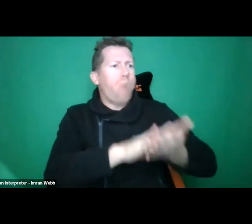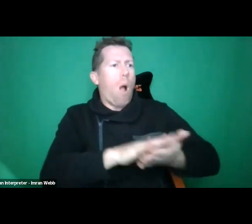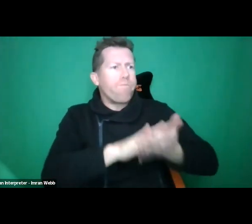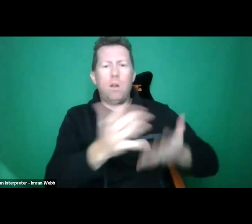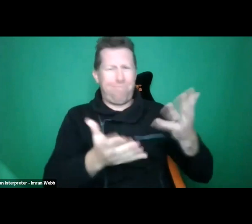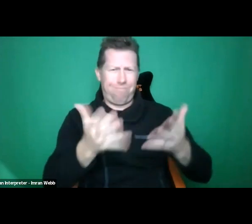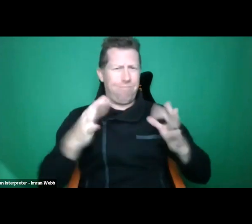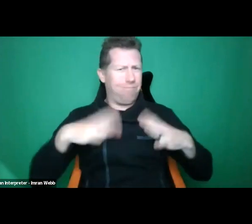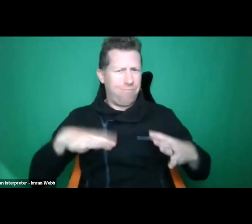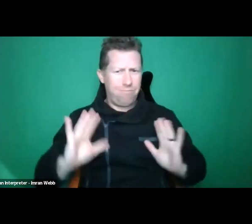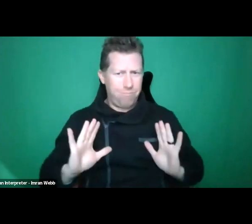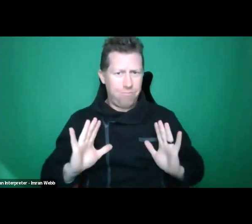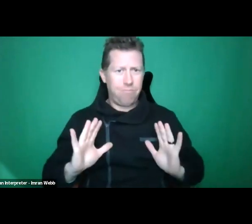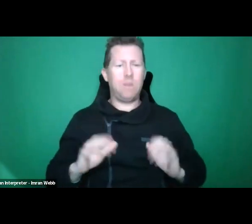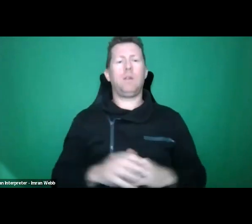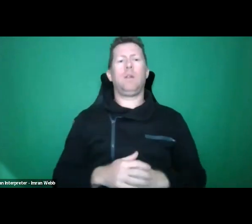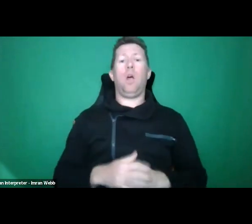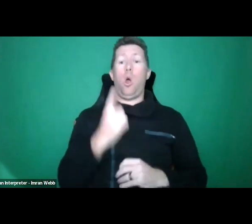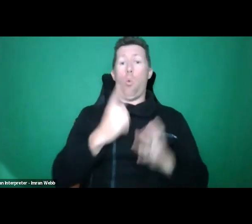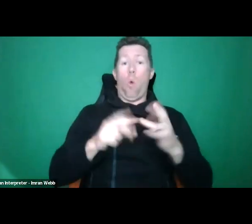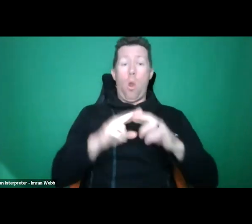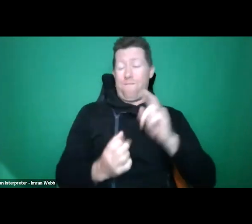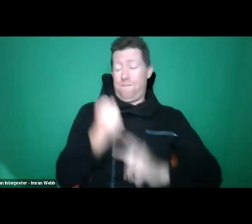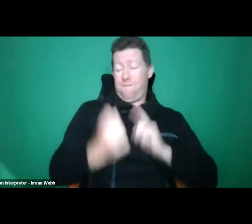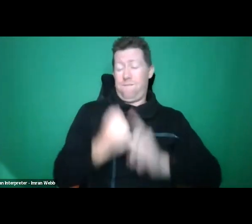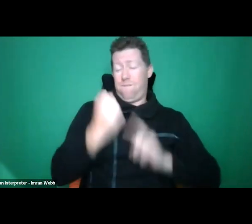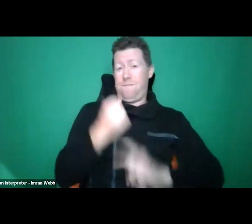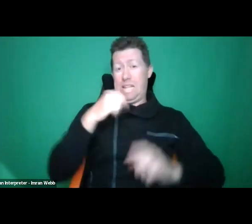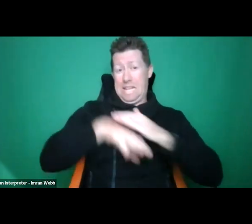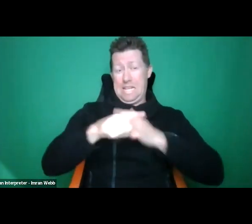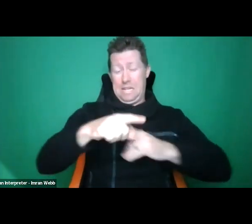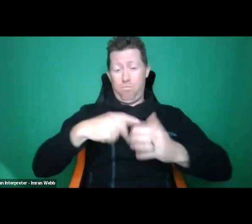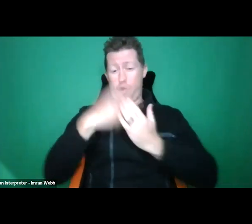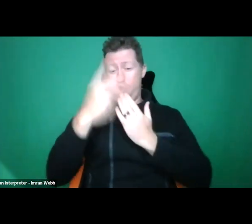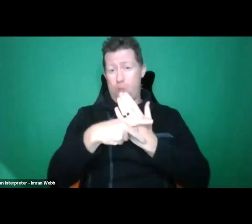that existed in relation to the pilot programs was in relation